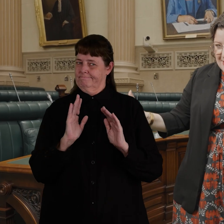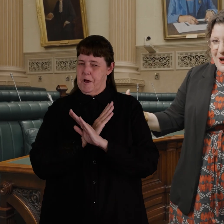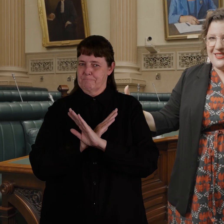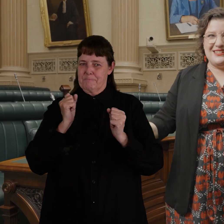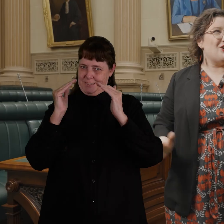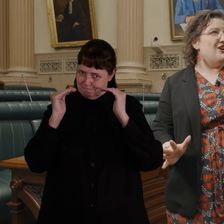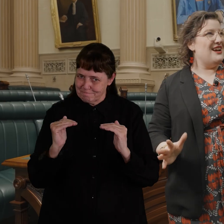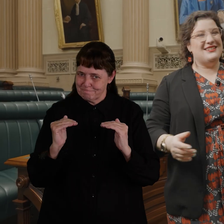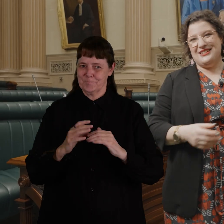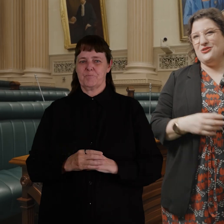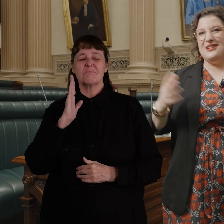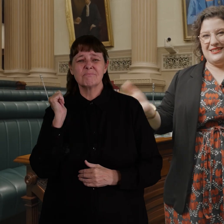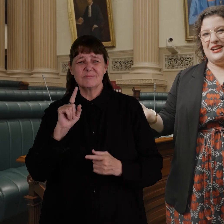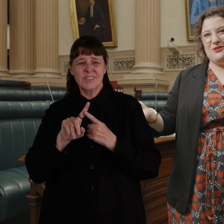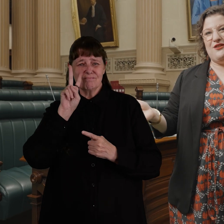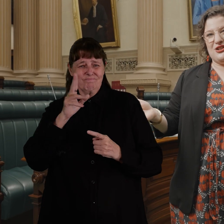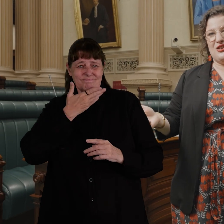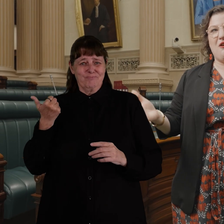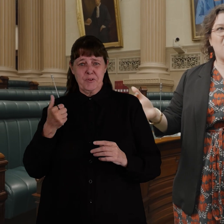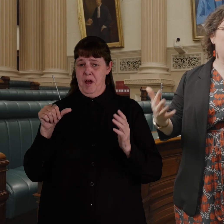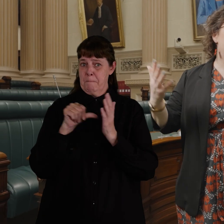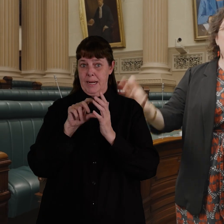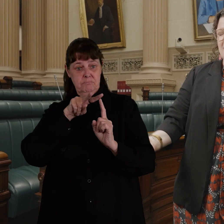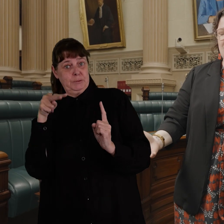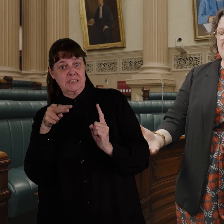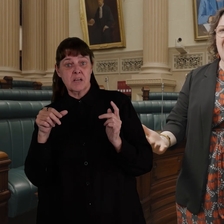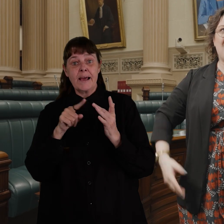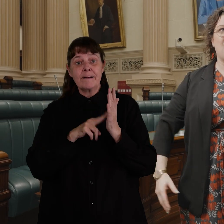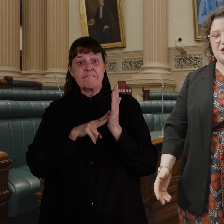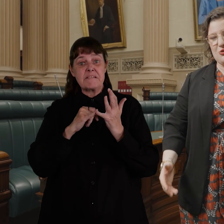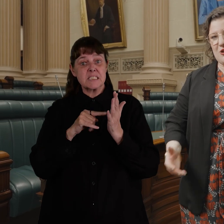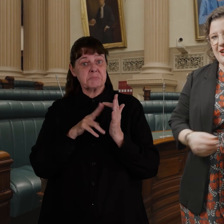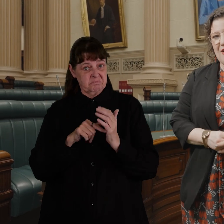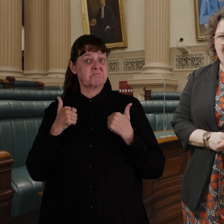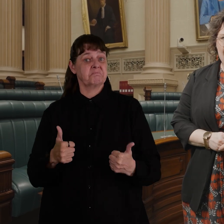Despite this, though, it is still a stunning reflection of the investment and the Victorian era